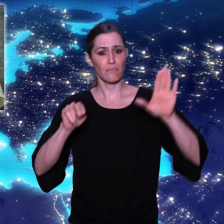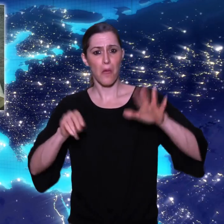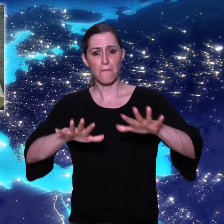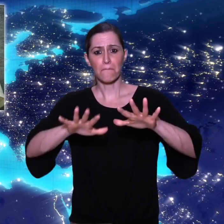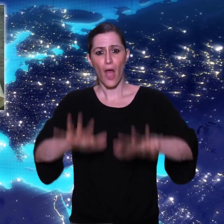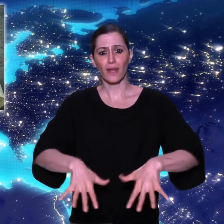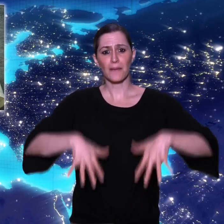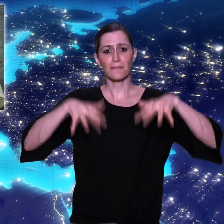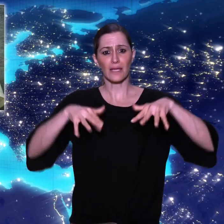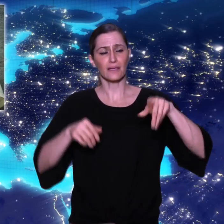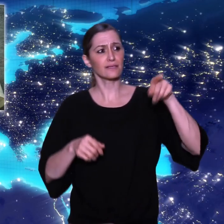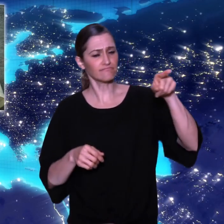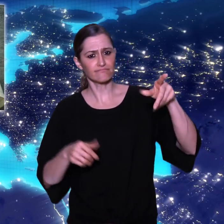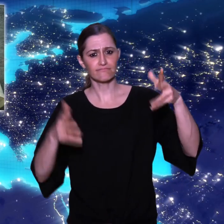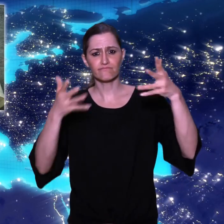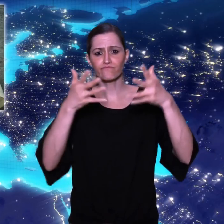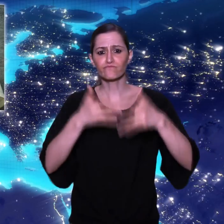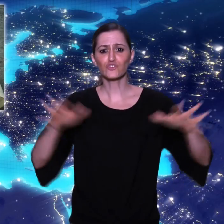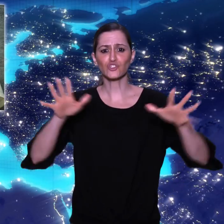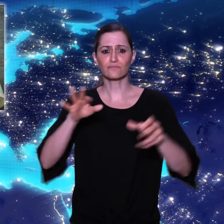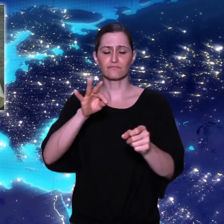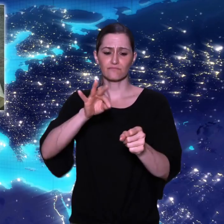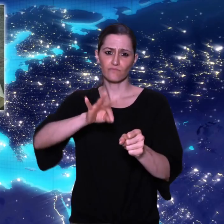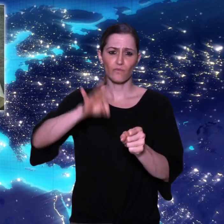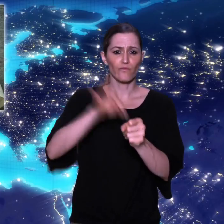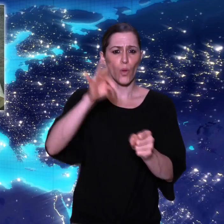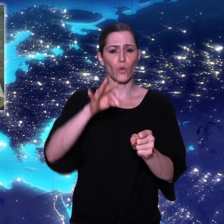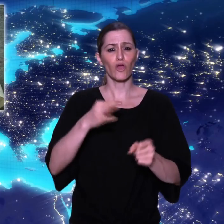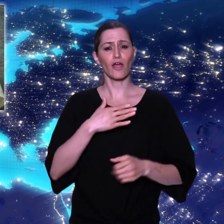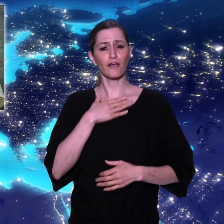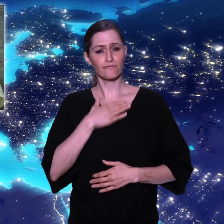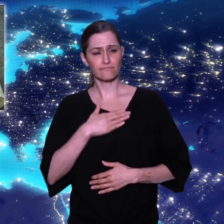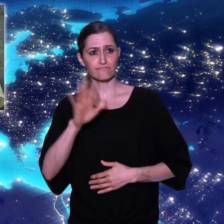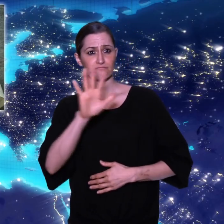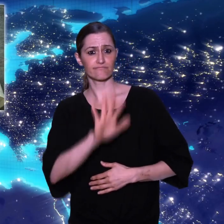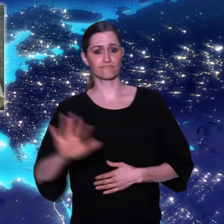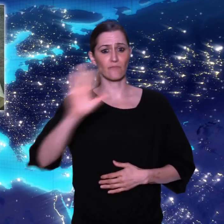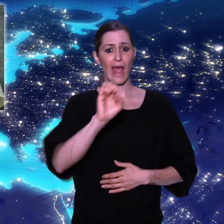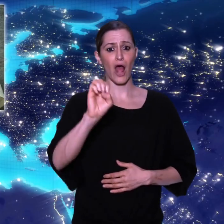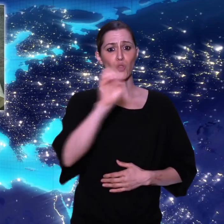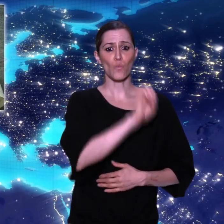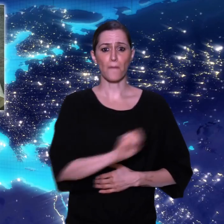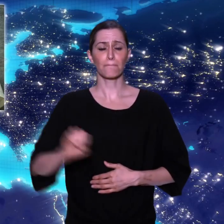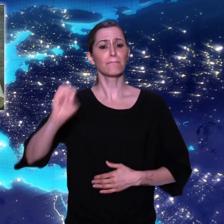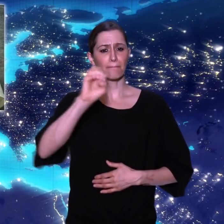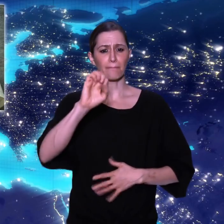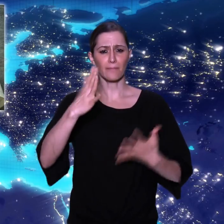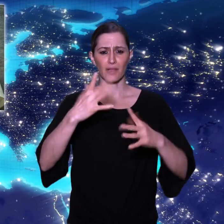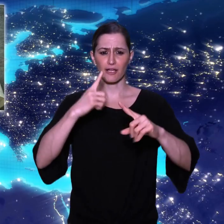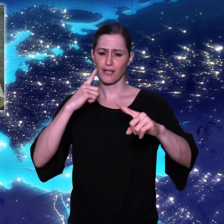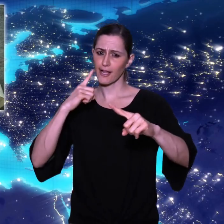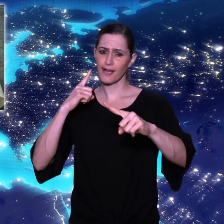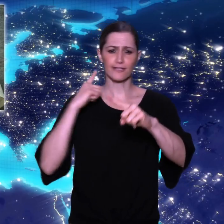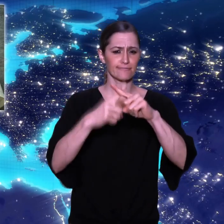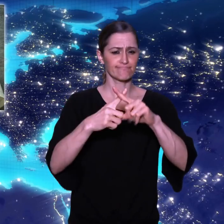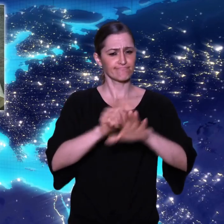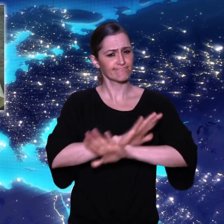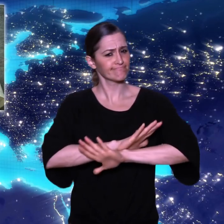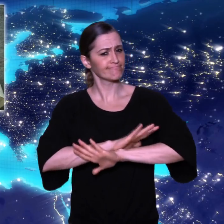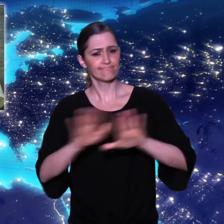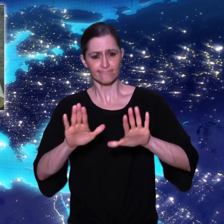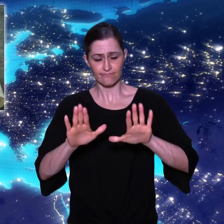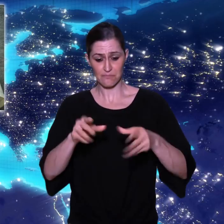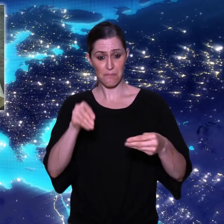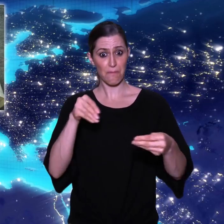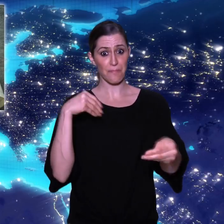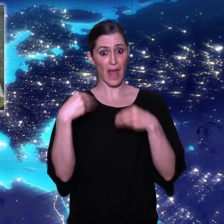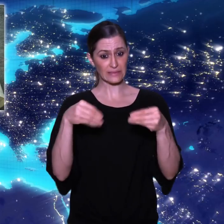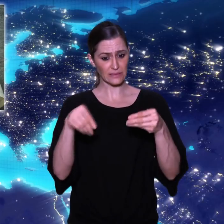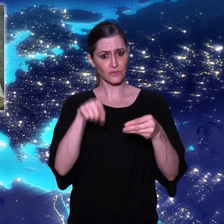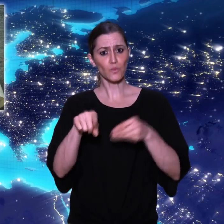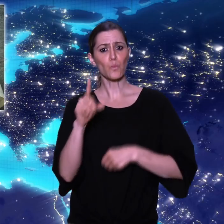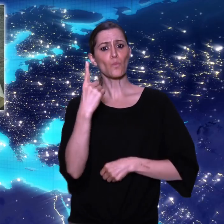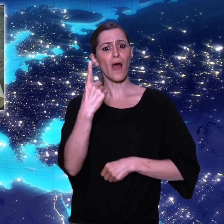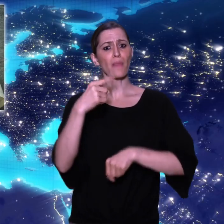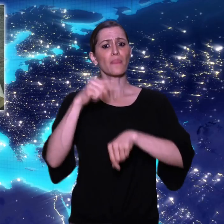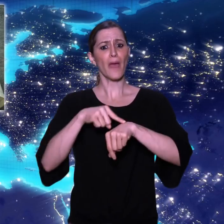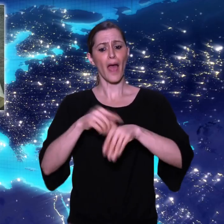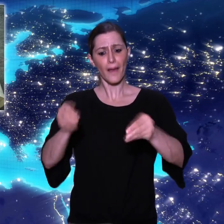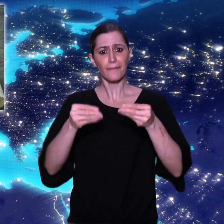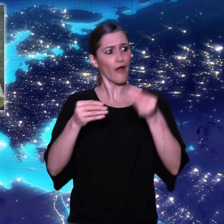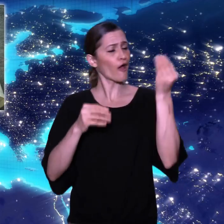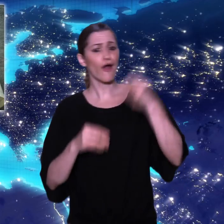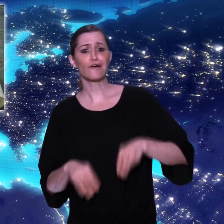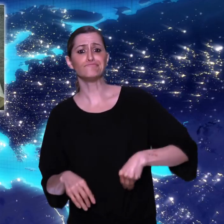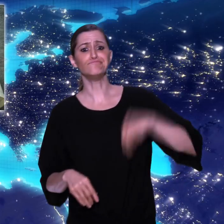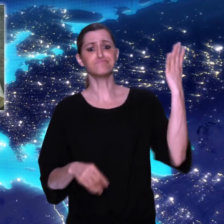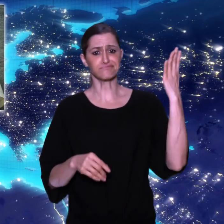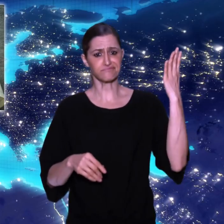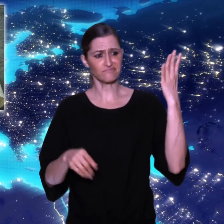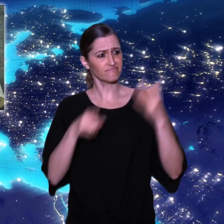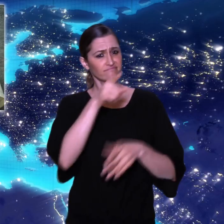plastics to the European Union’s Parliament which